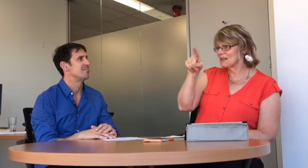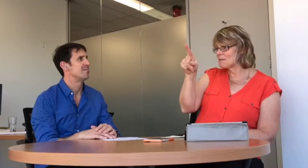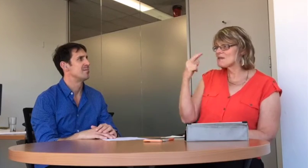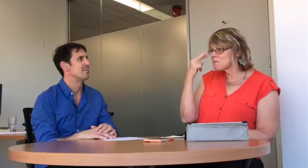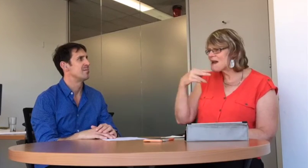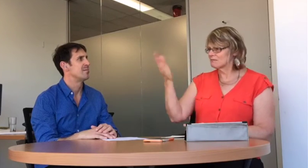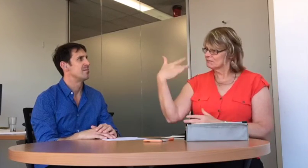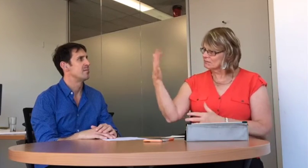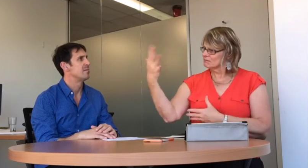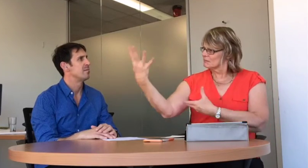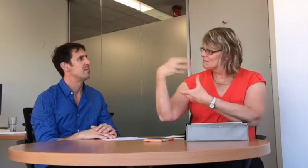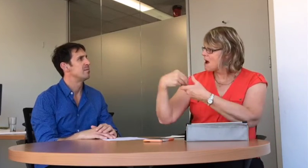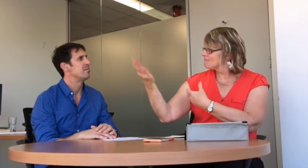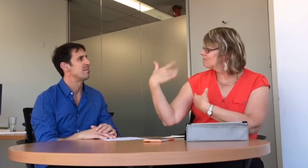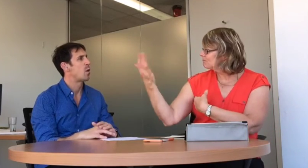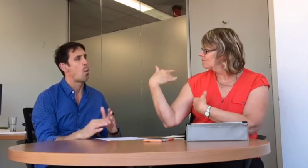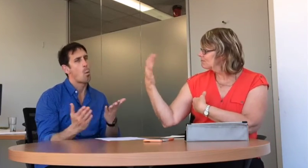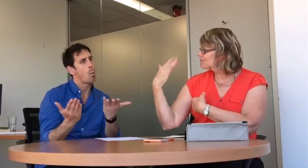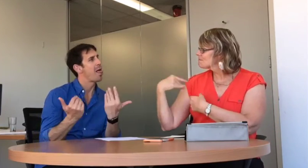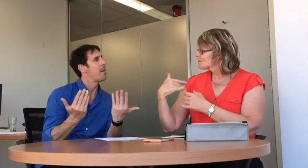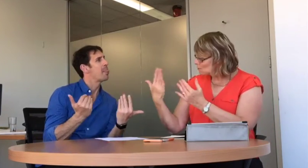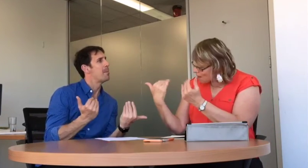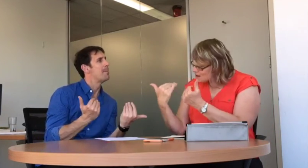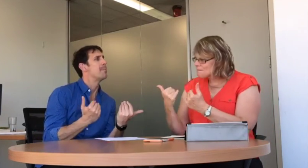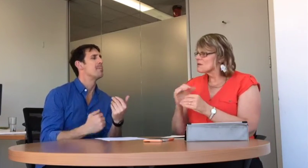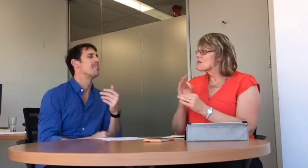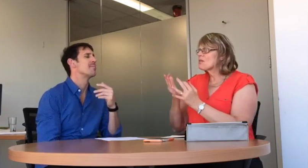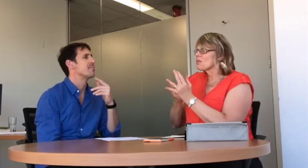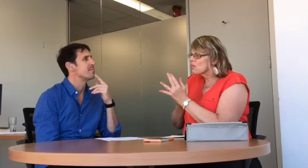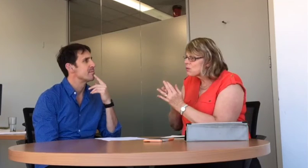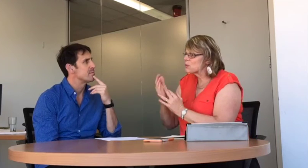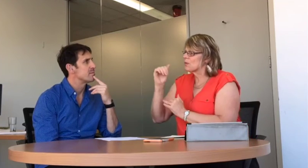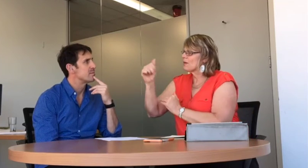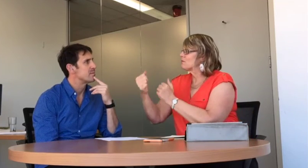to become involved in the deaf community. Involve them, welcome them,